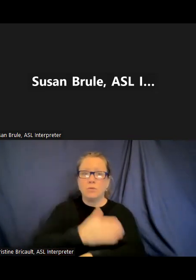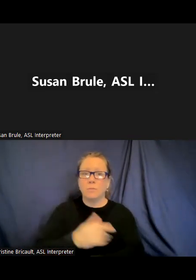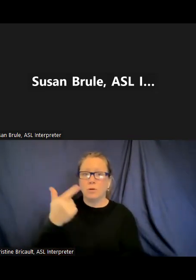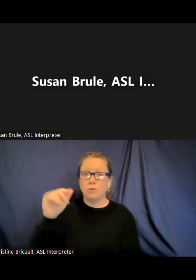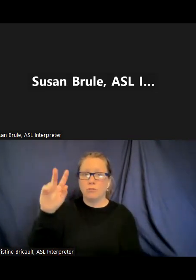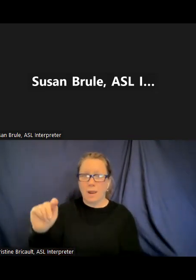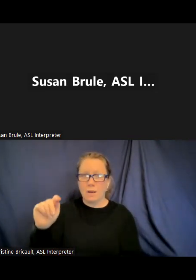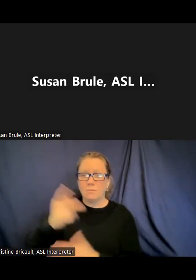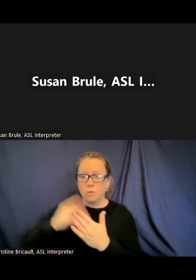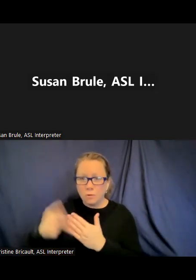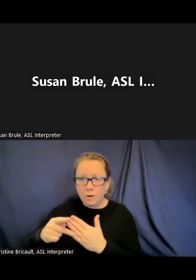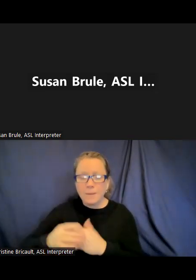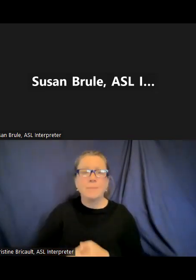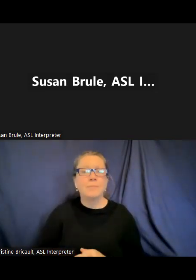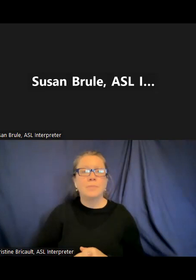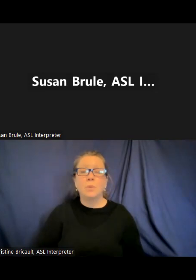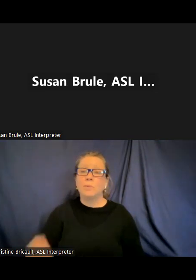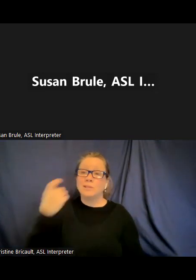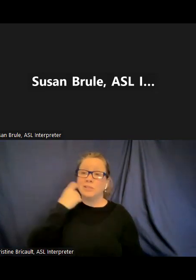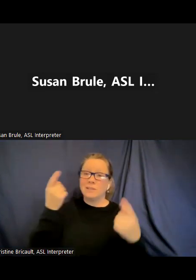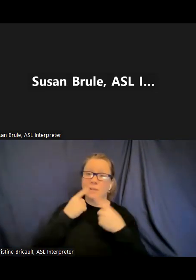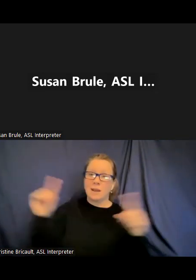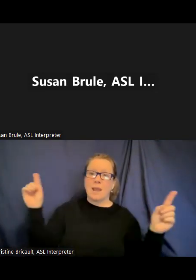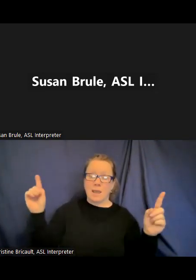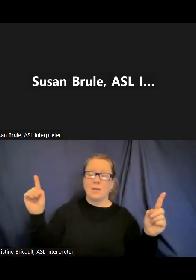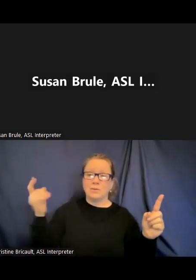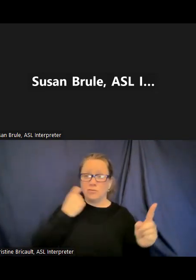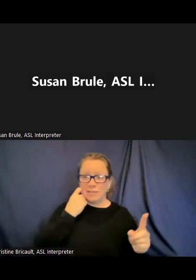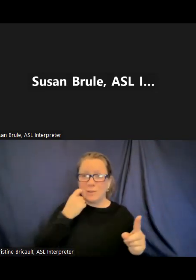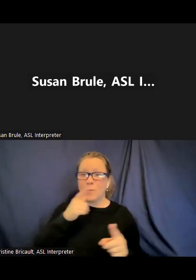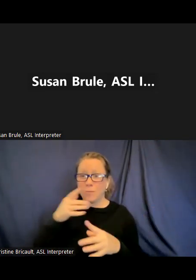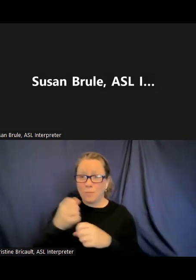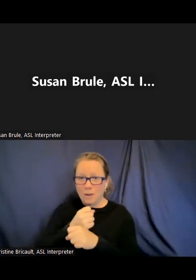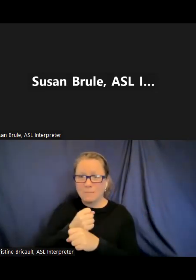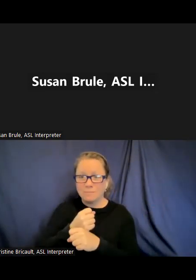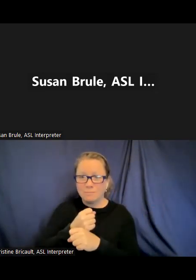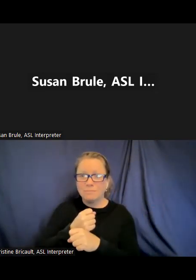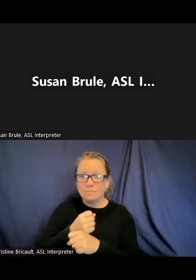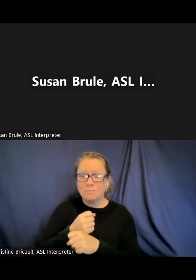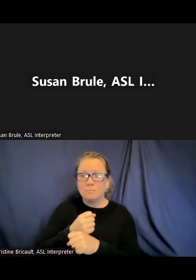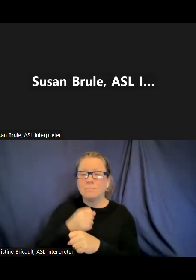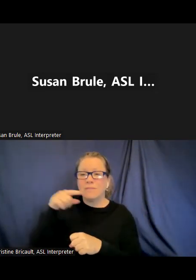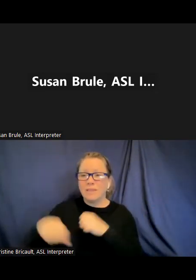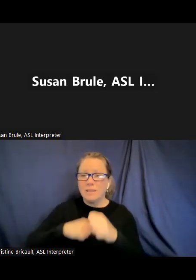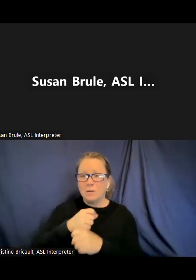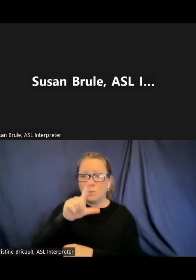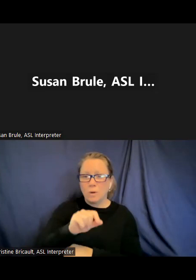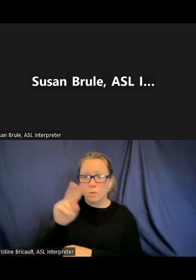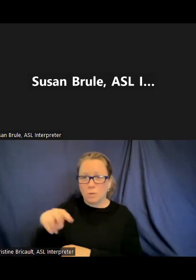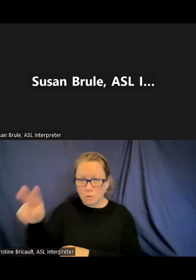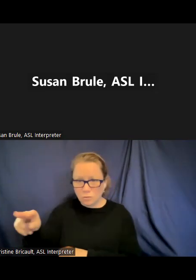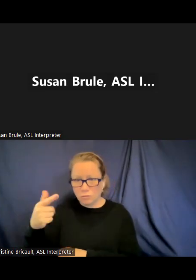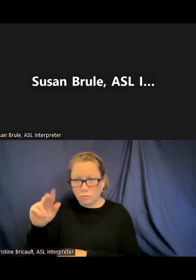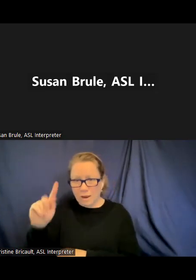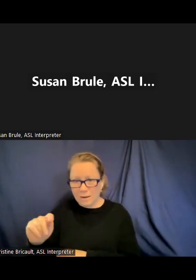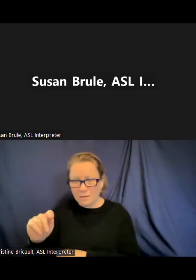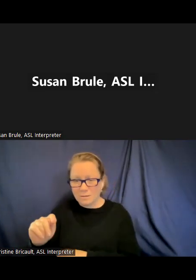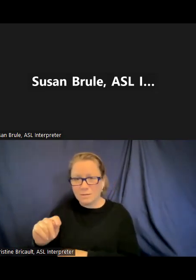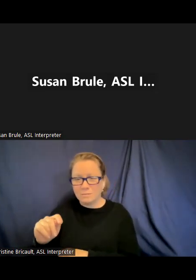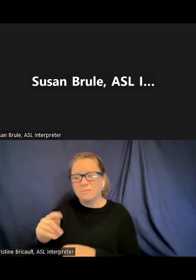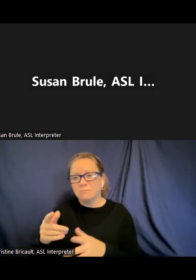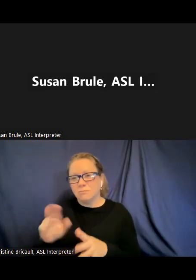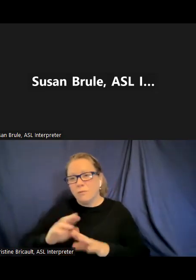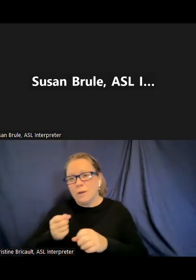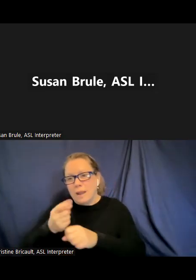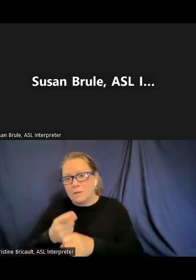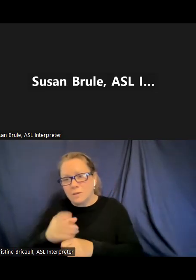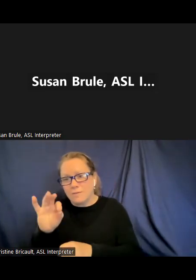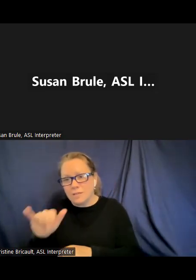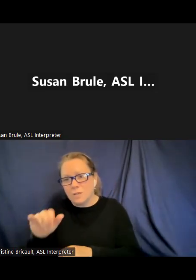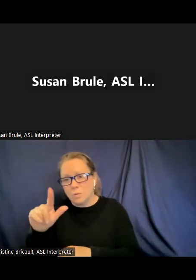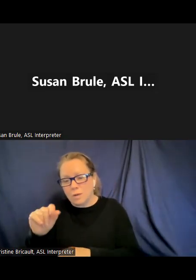We just announced the recipients of our 2022 grants, FY23 grants this week.